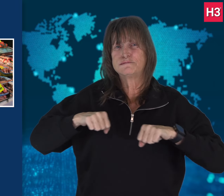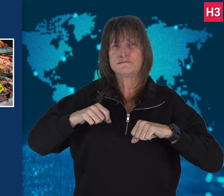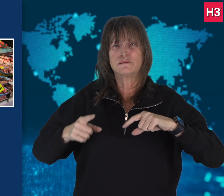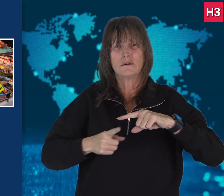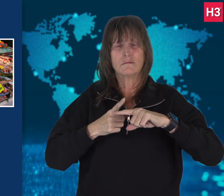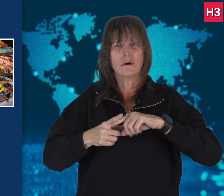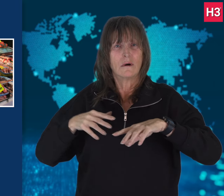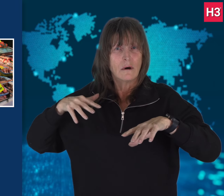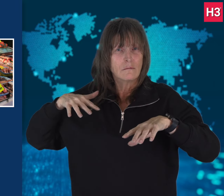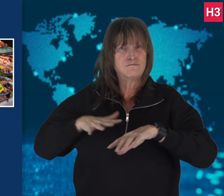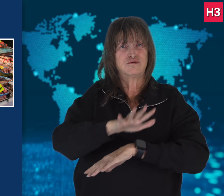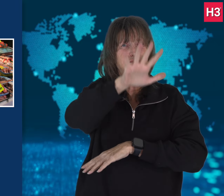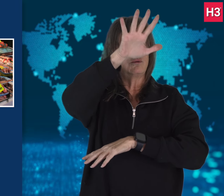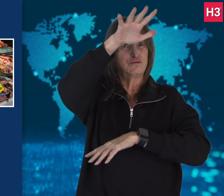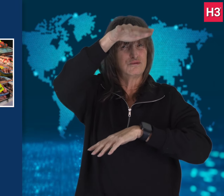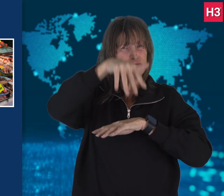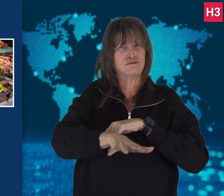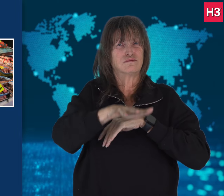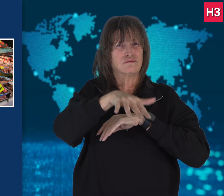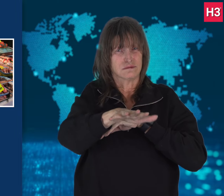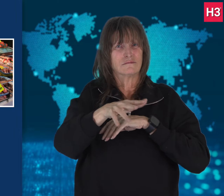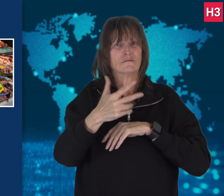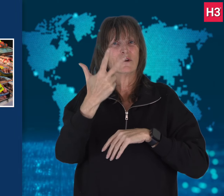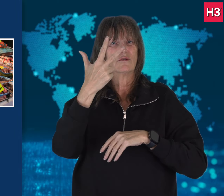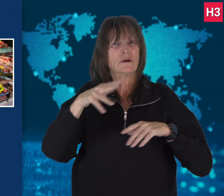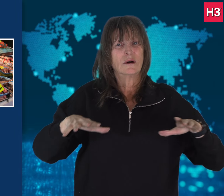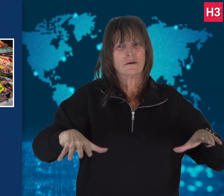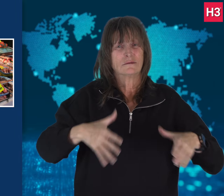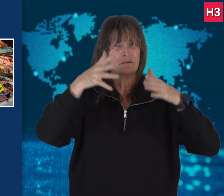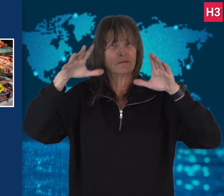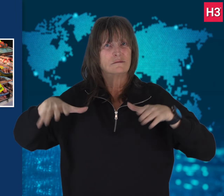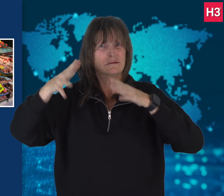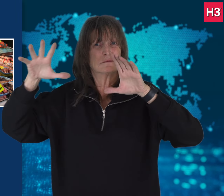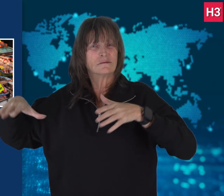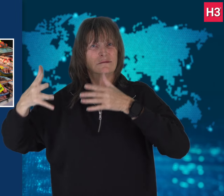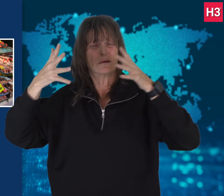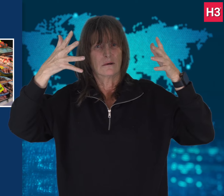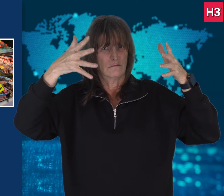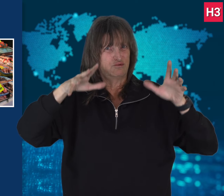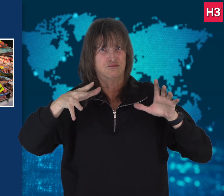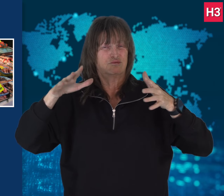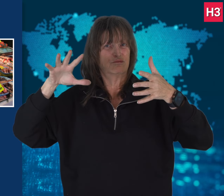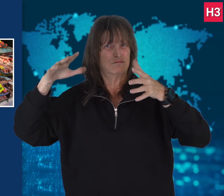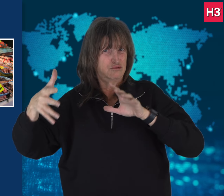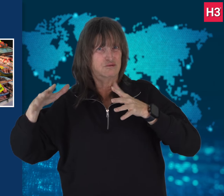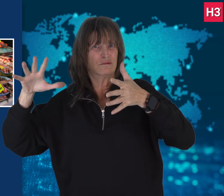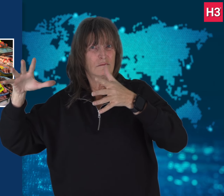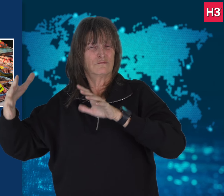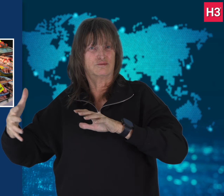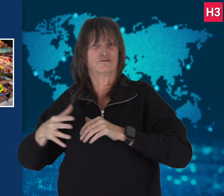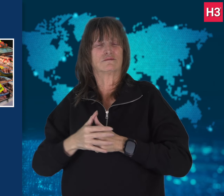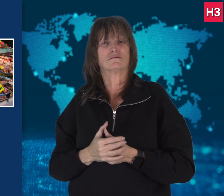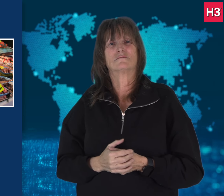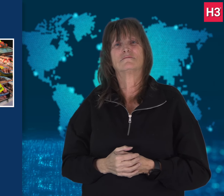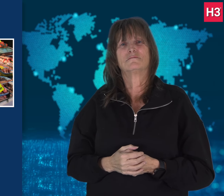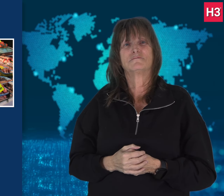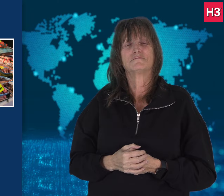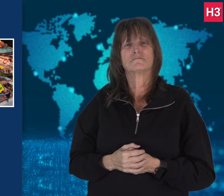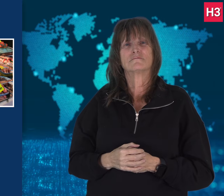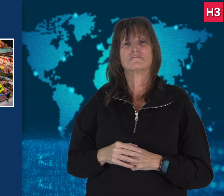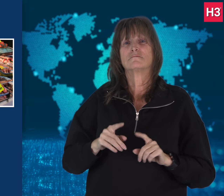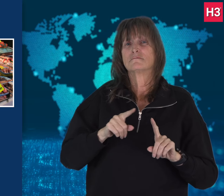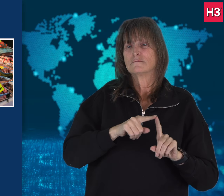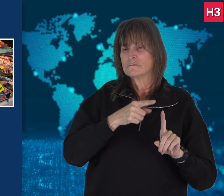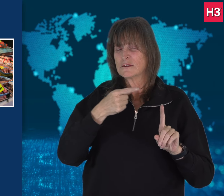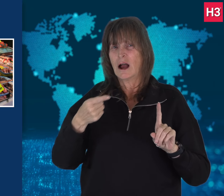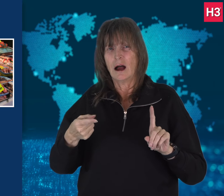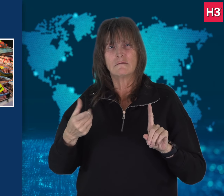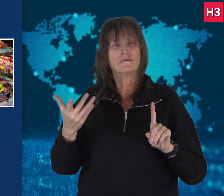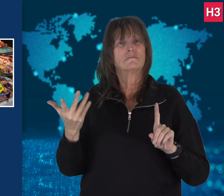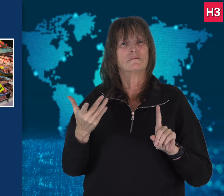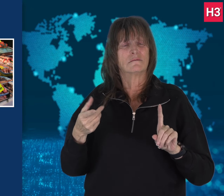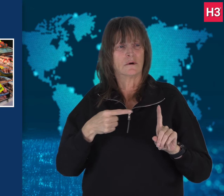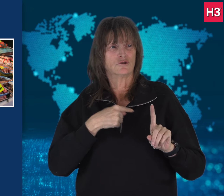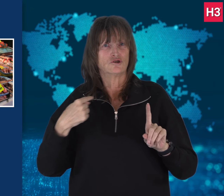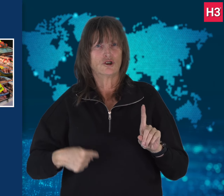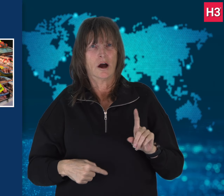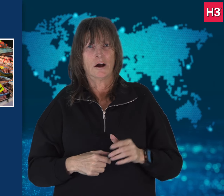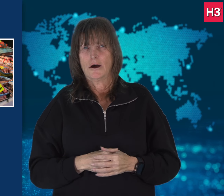meltdowns at the plant. After that, China refused to buy Japanese seafood.